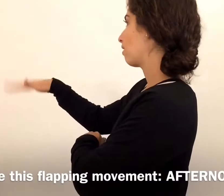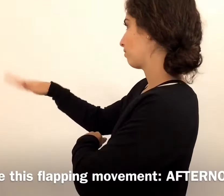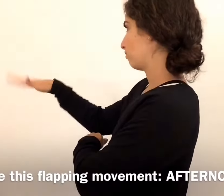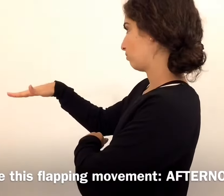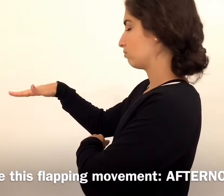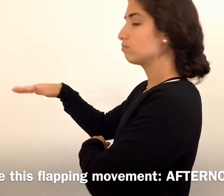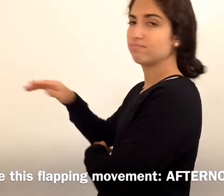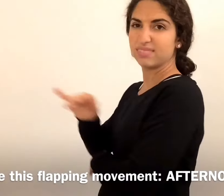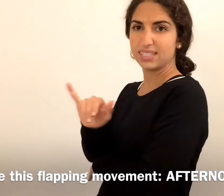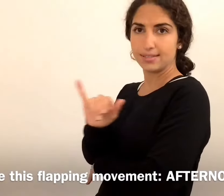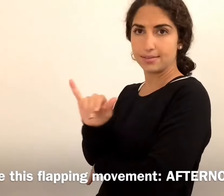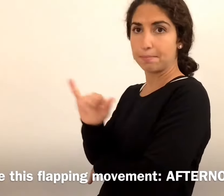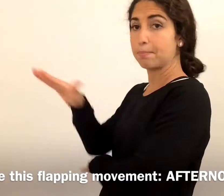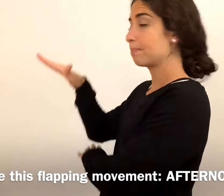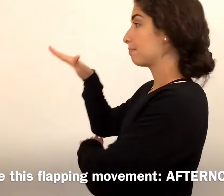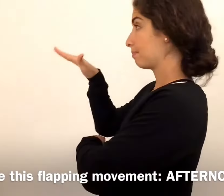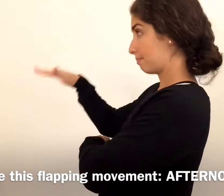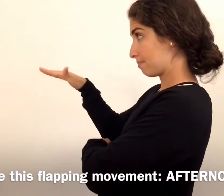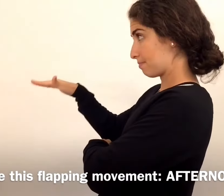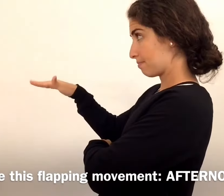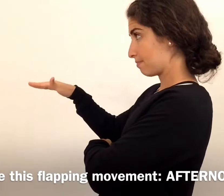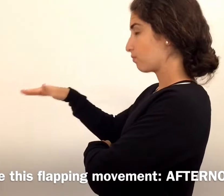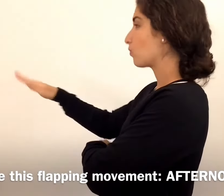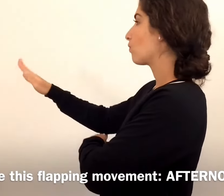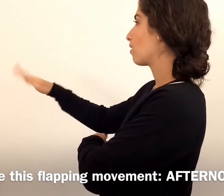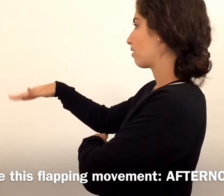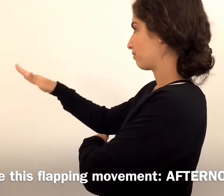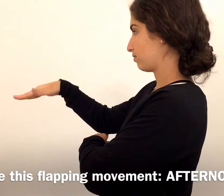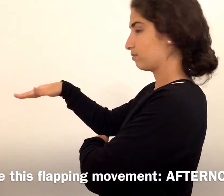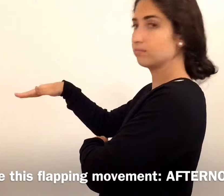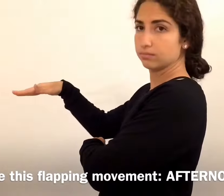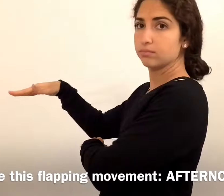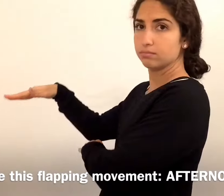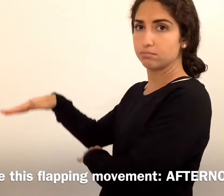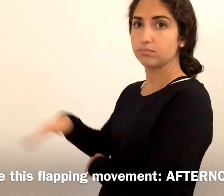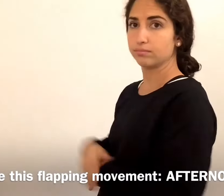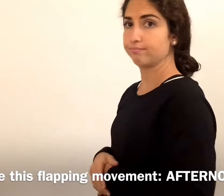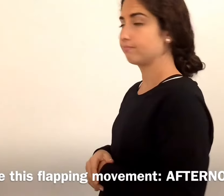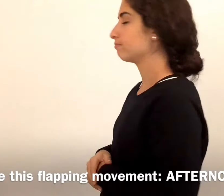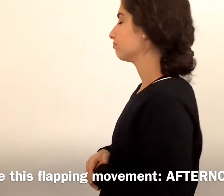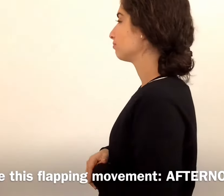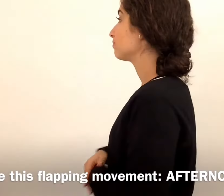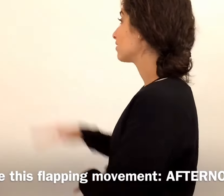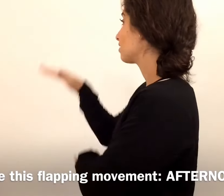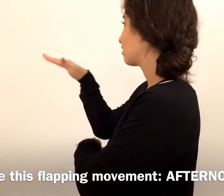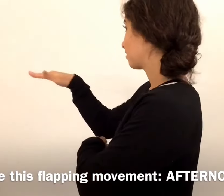afternoon with this little flapping movement is the same: AFTERNOON or AFTERNOON.